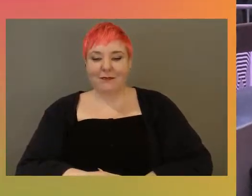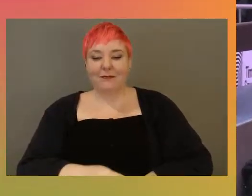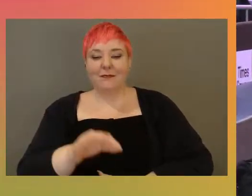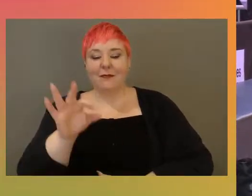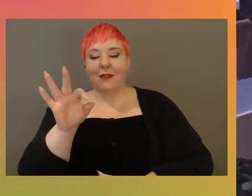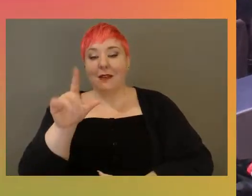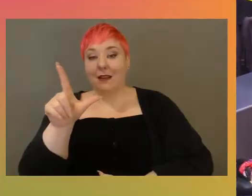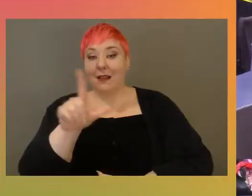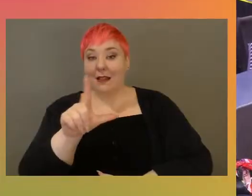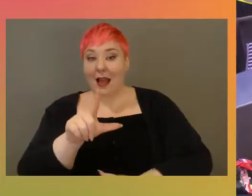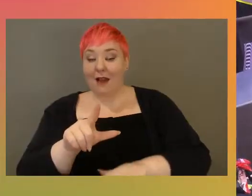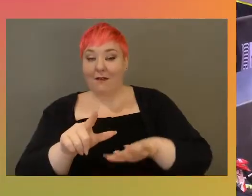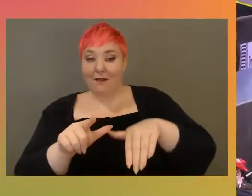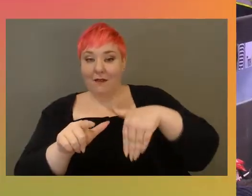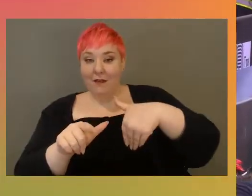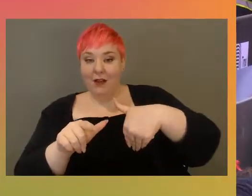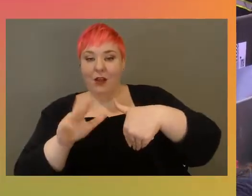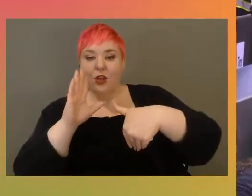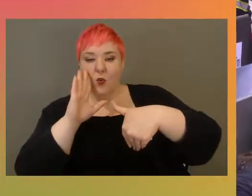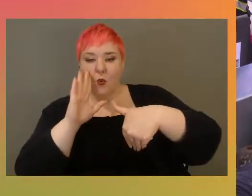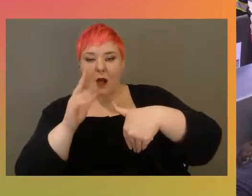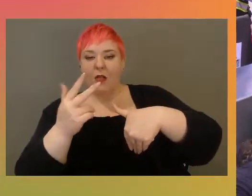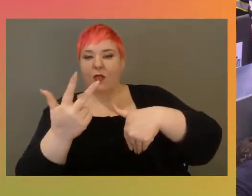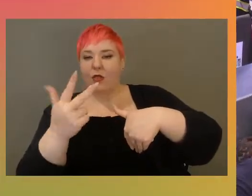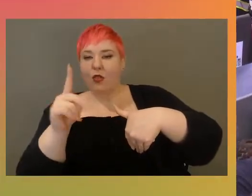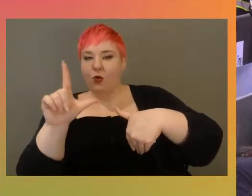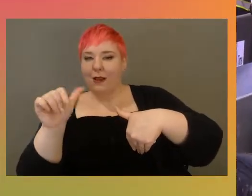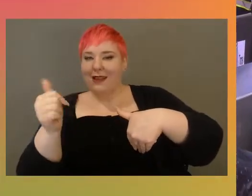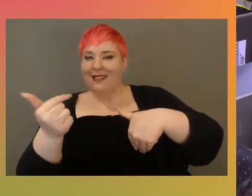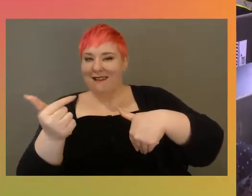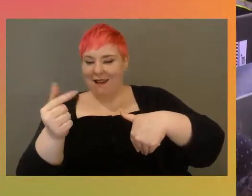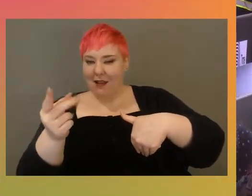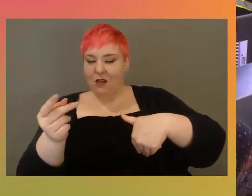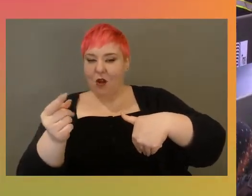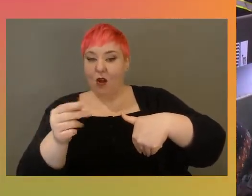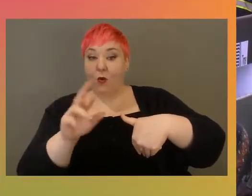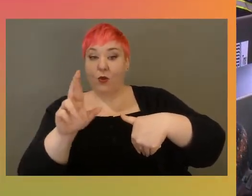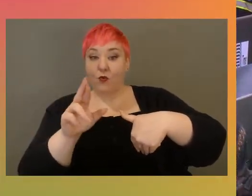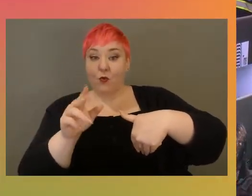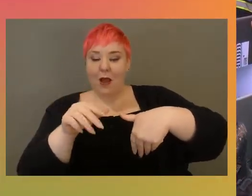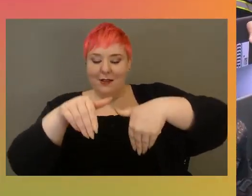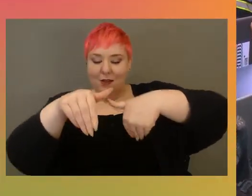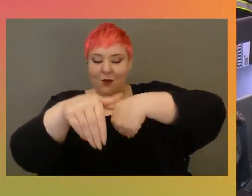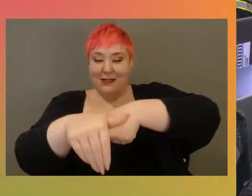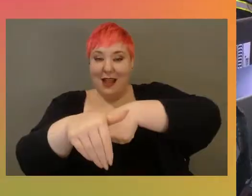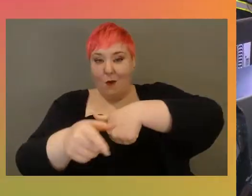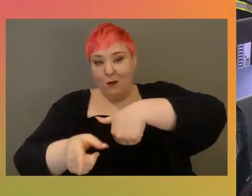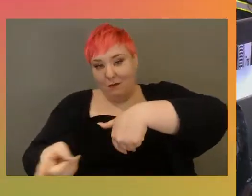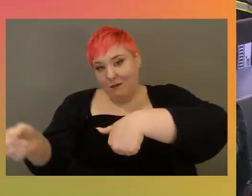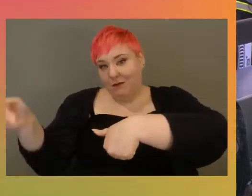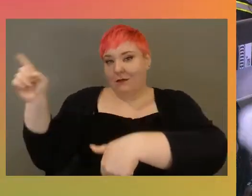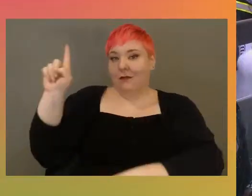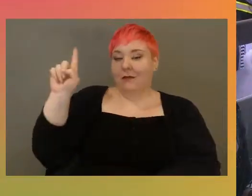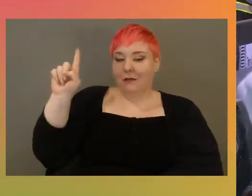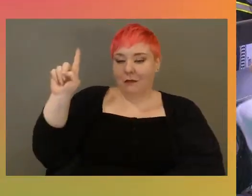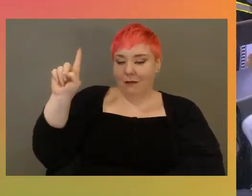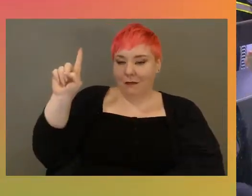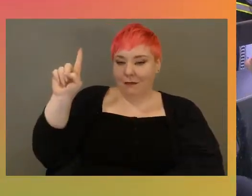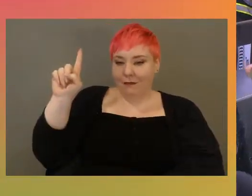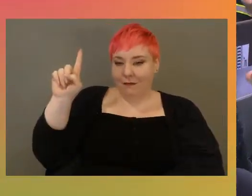COMMUNITY RHYTHM.